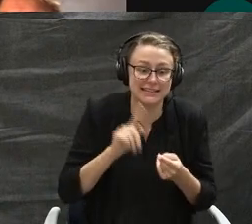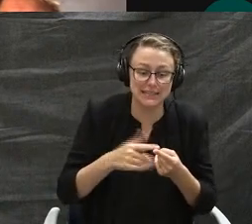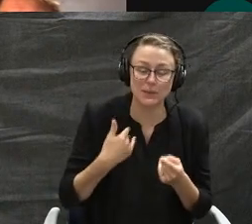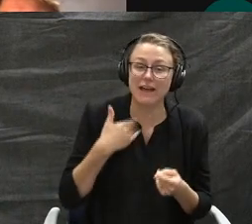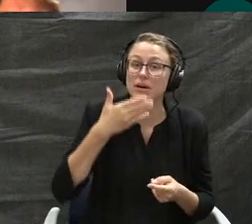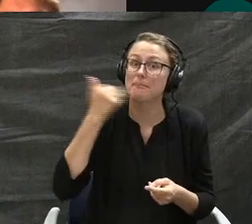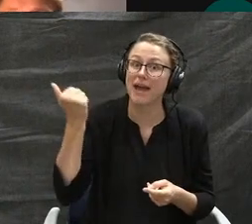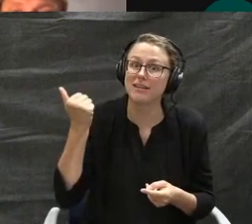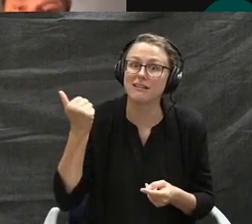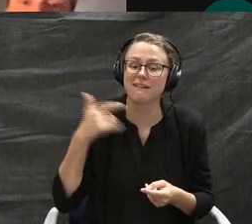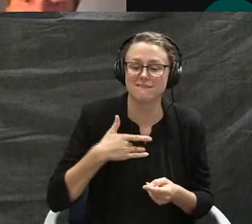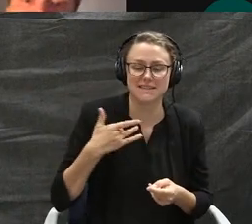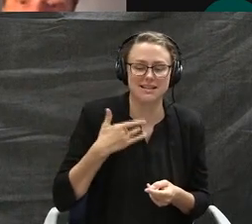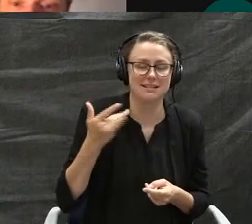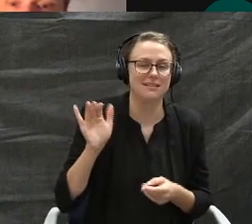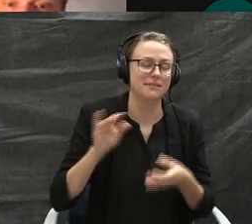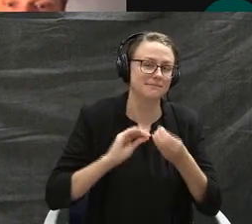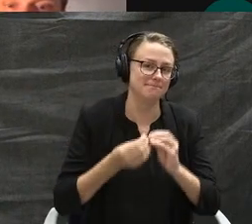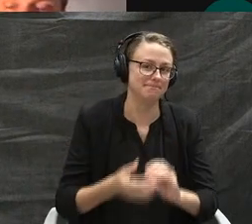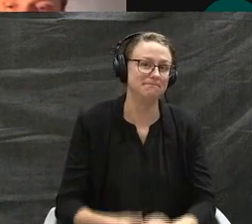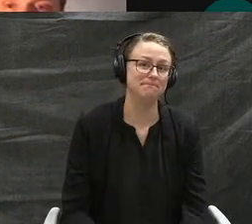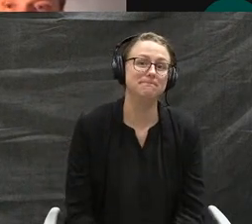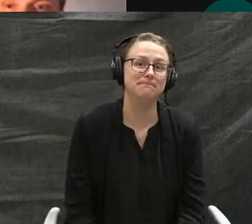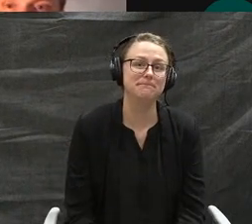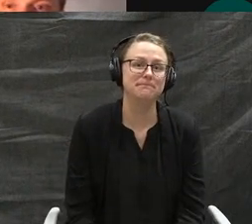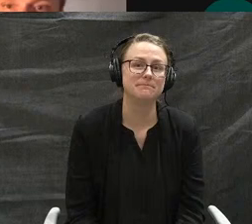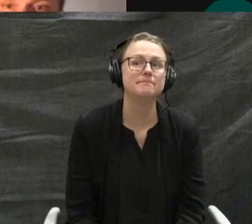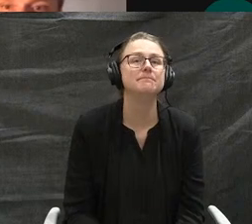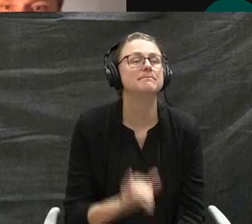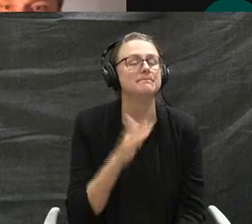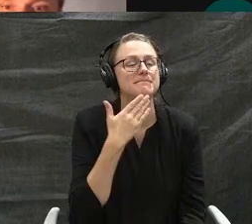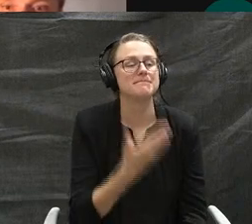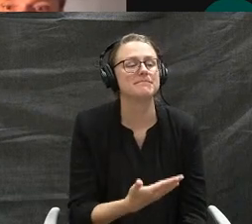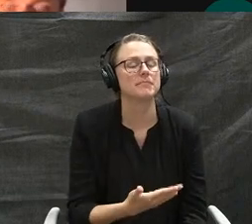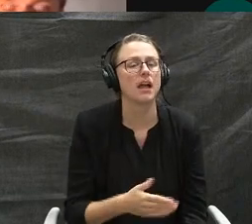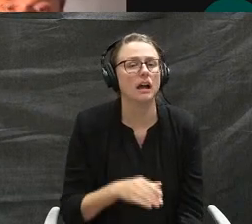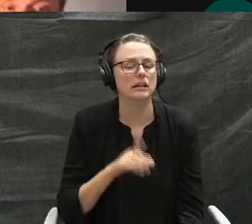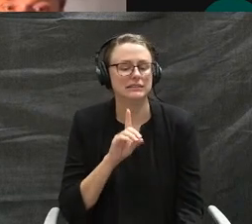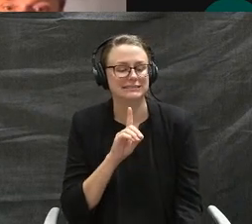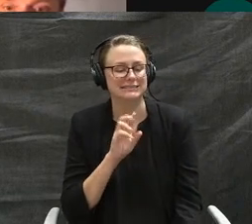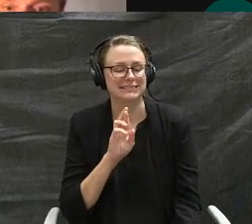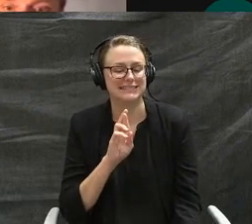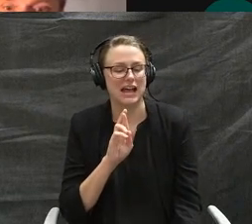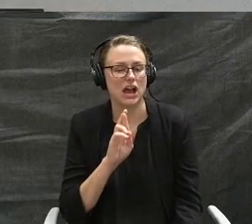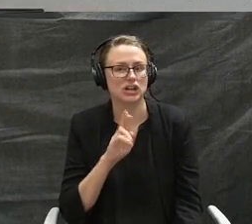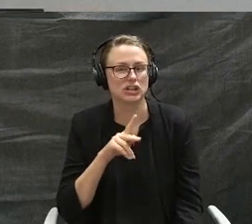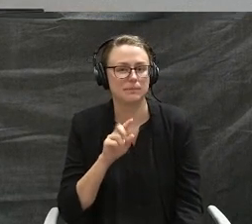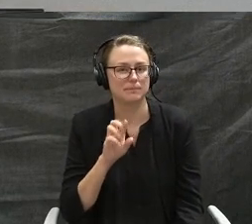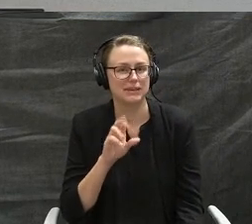what those numbers look like. Thank you, part of that is every year we have schedule